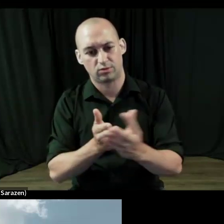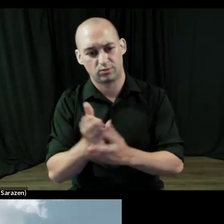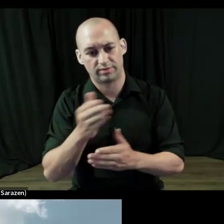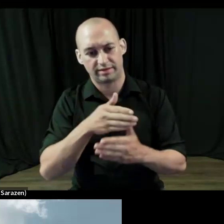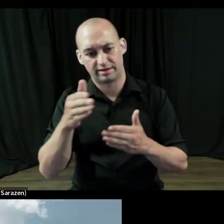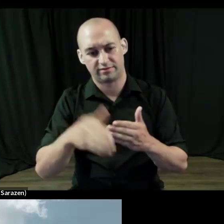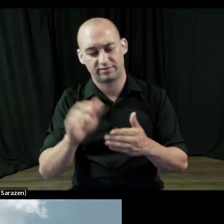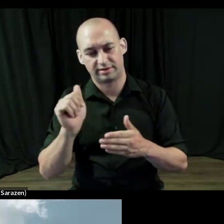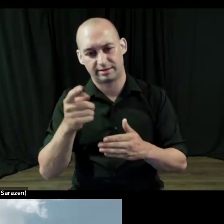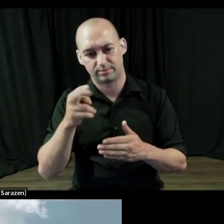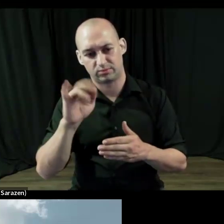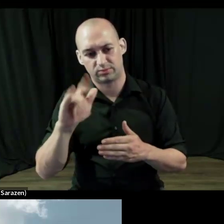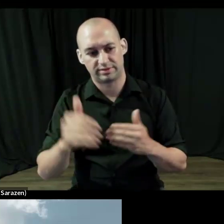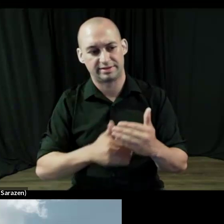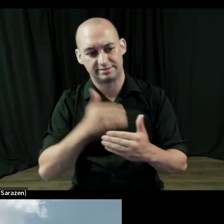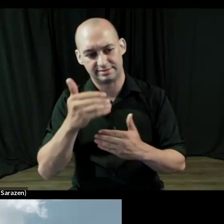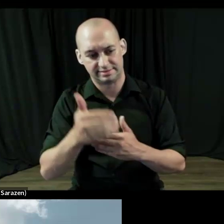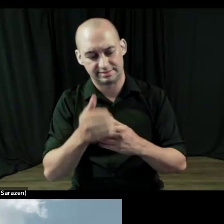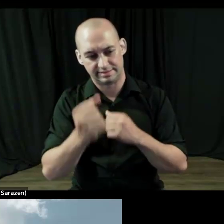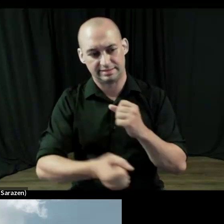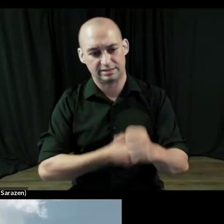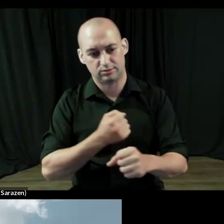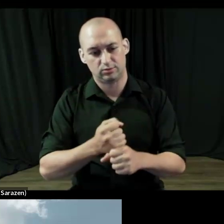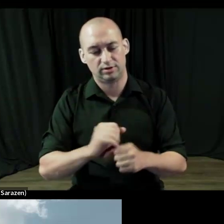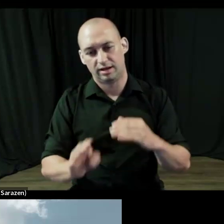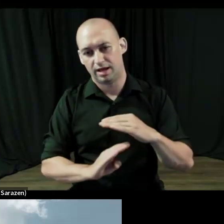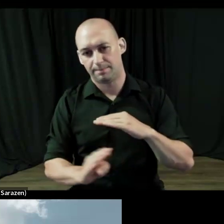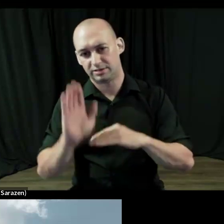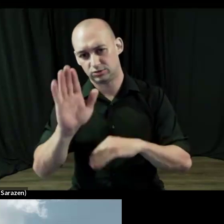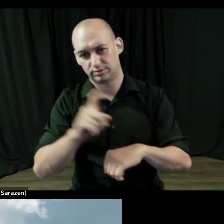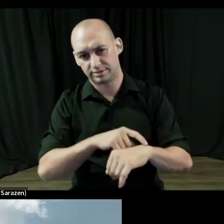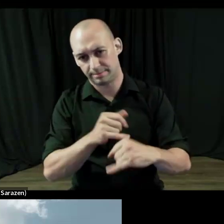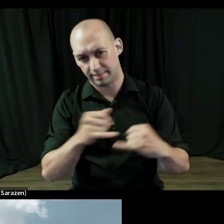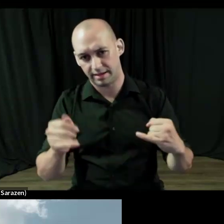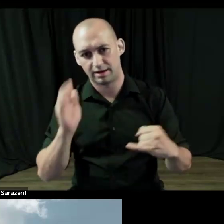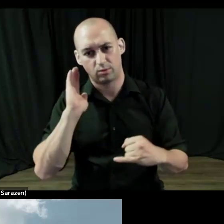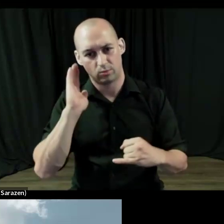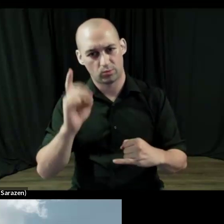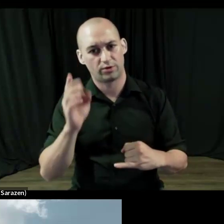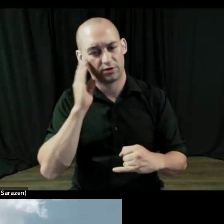and based on your timeline, we would most likely know if we would be funded for Digital